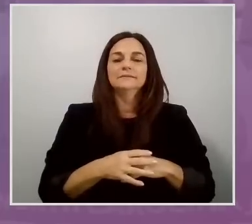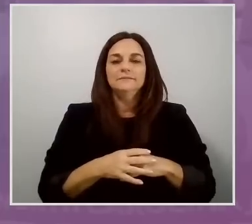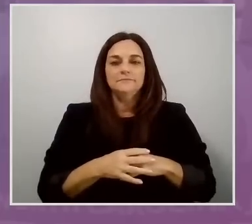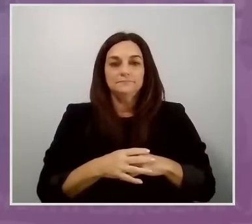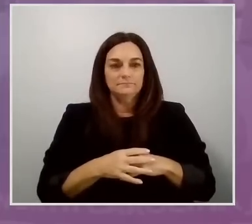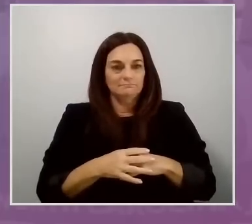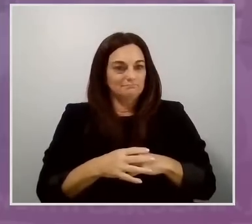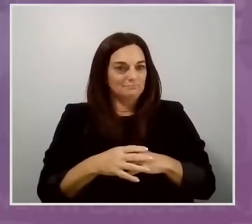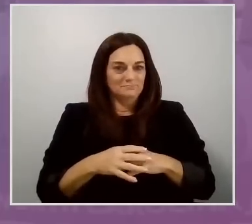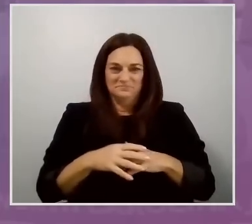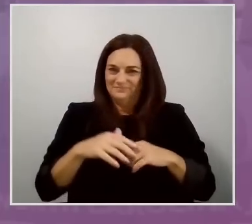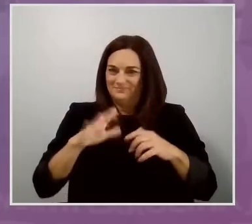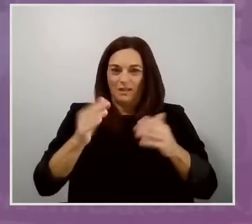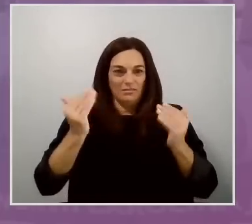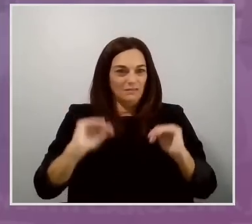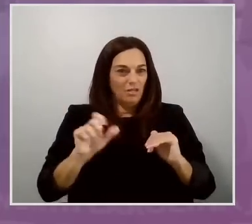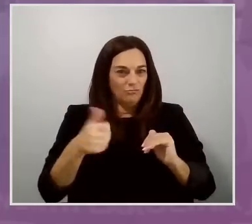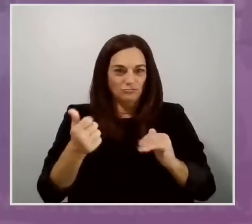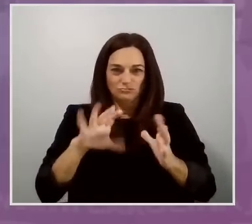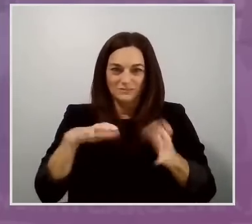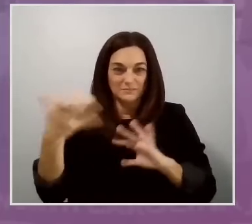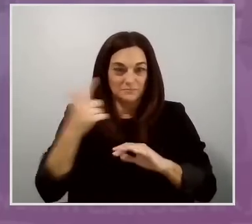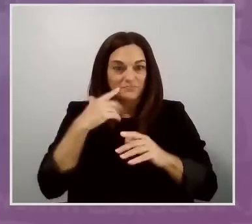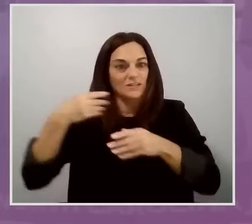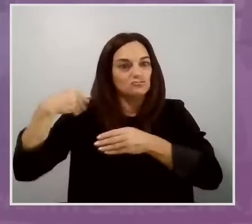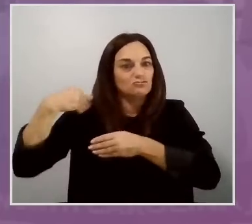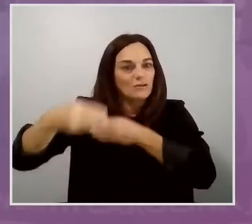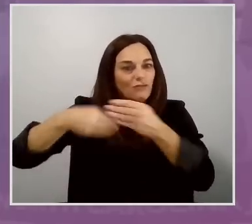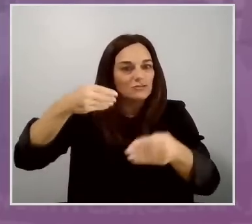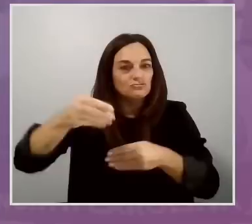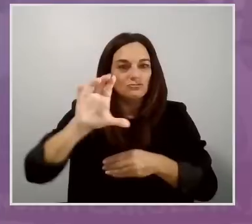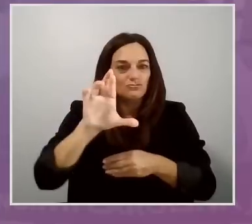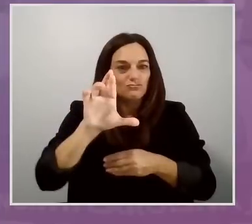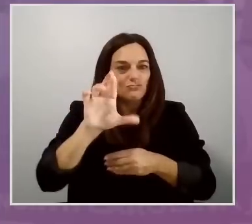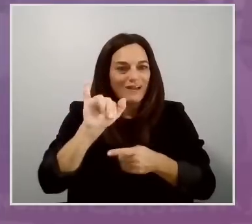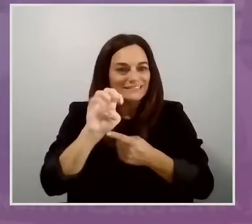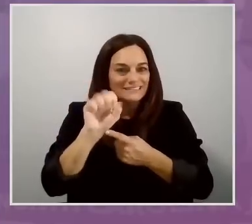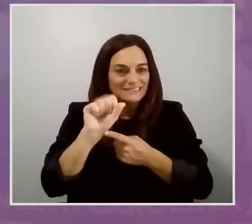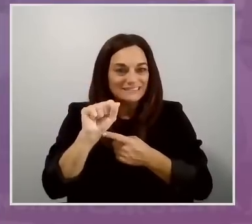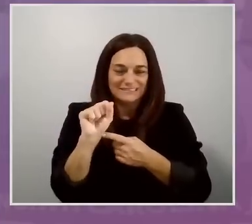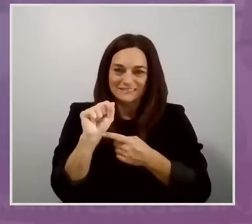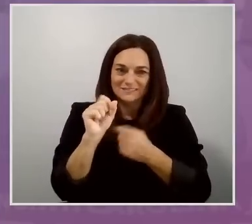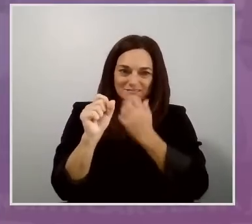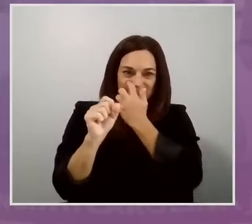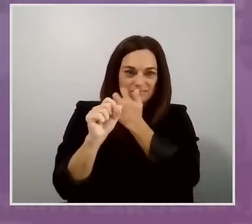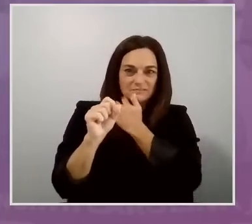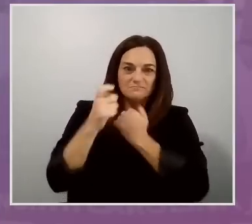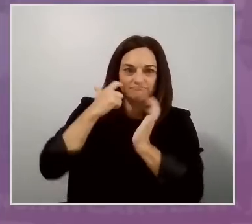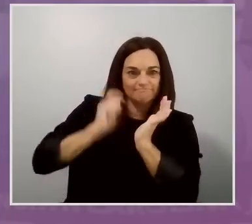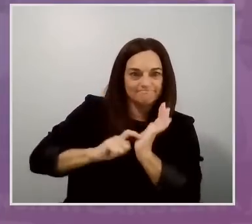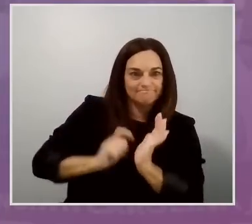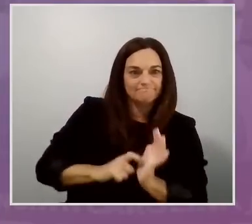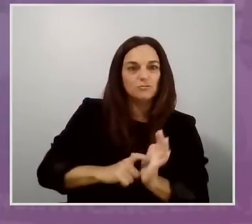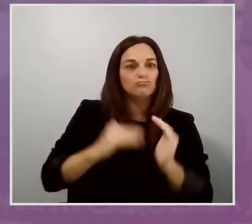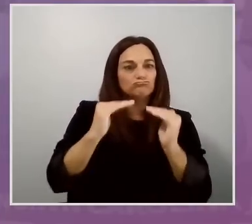HUNGRY. WE'RE IN THE MIDST OF A CRISIS THAT IS ABOUT A GENERATIONAL